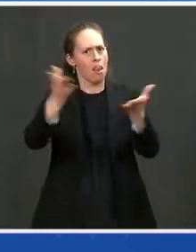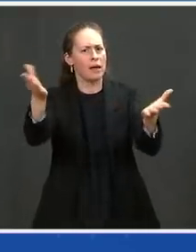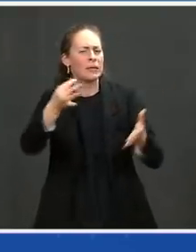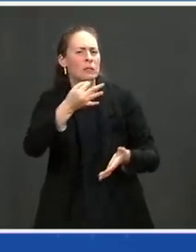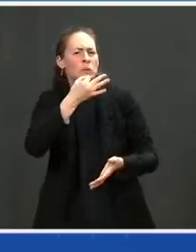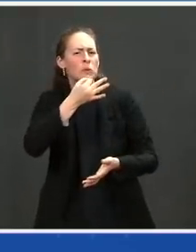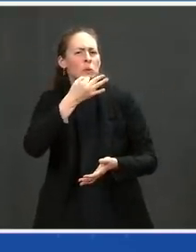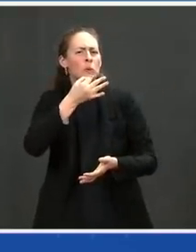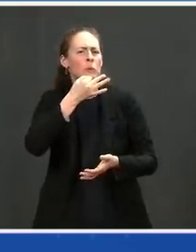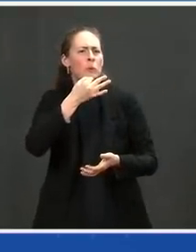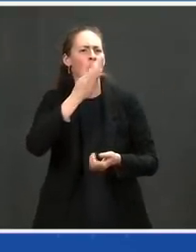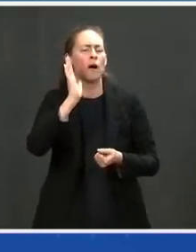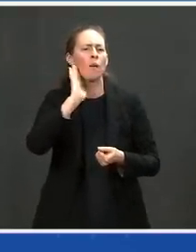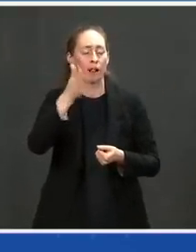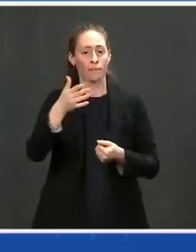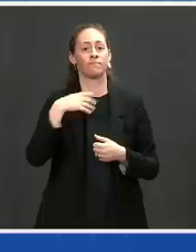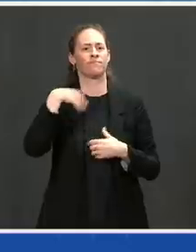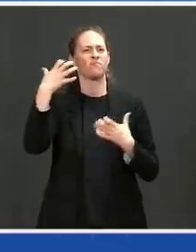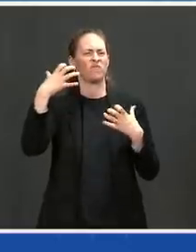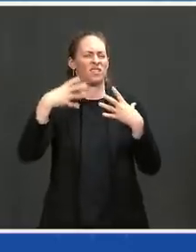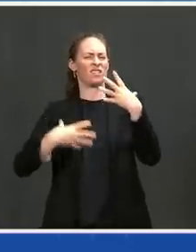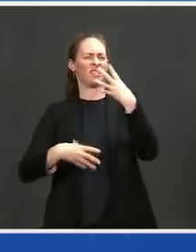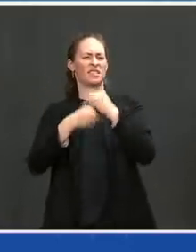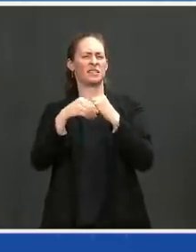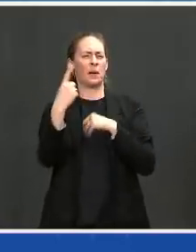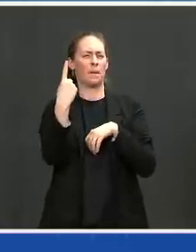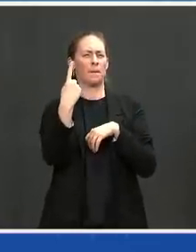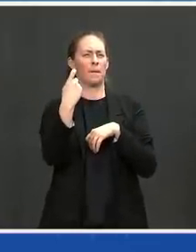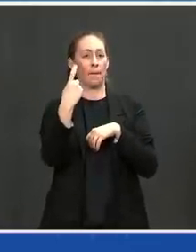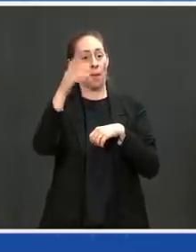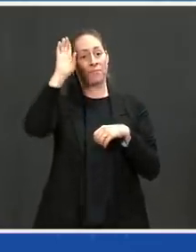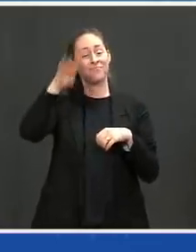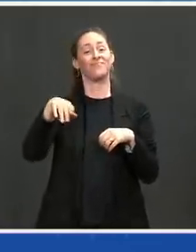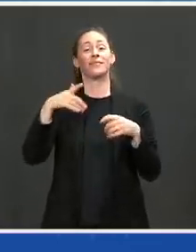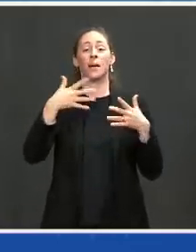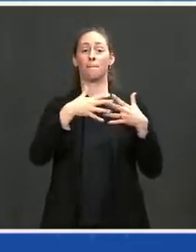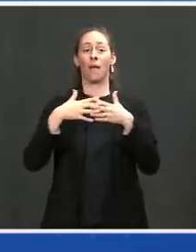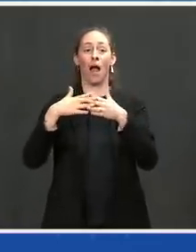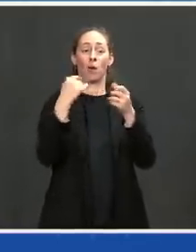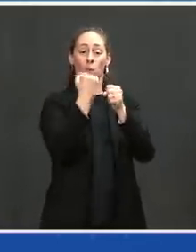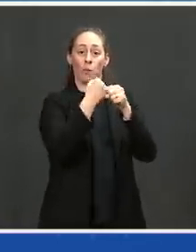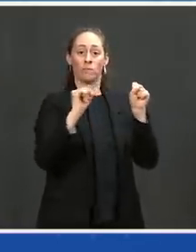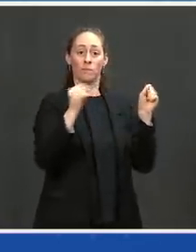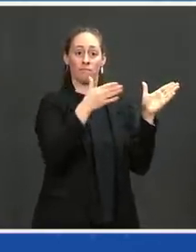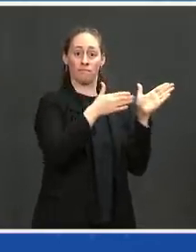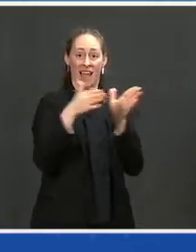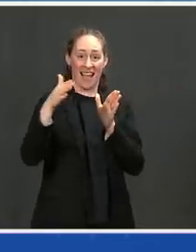One final note: Since we passed the American Rescue Plan, we're starting to see new signs of hope in our economy.